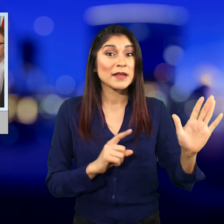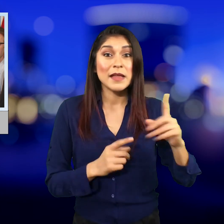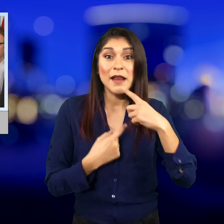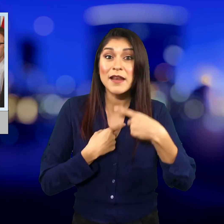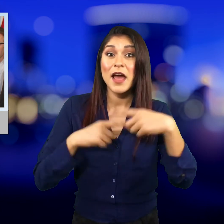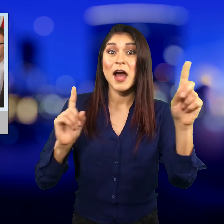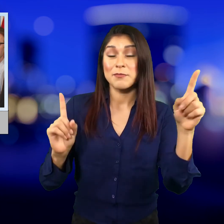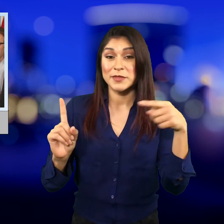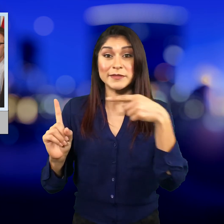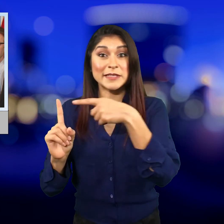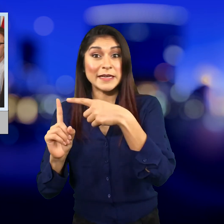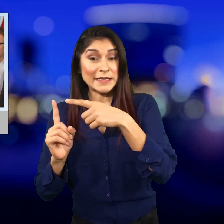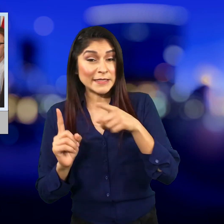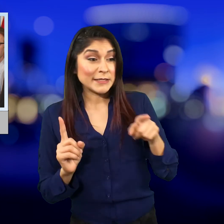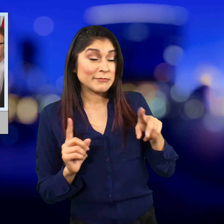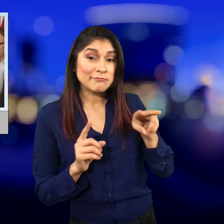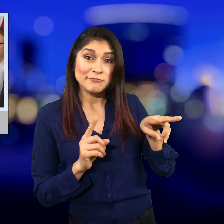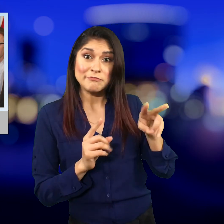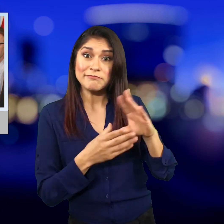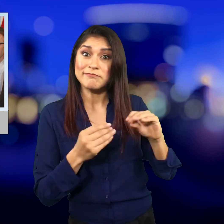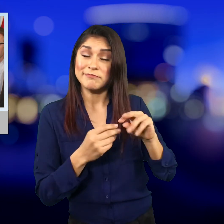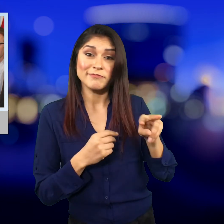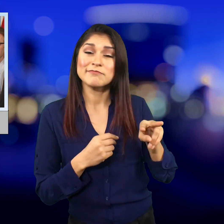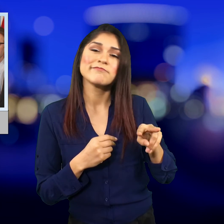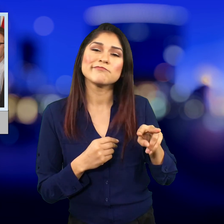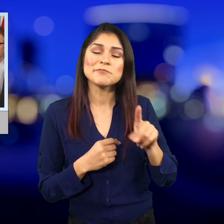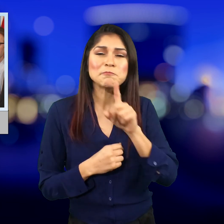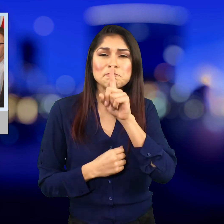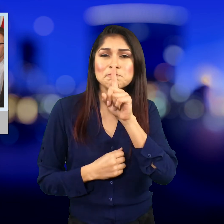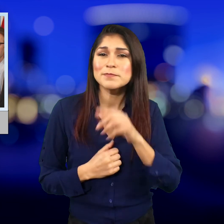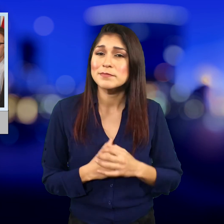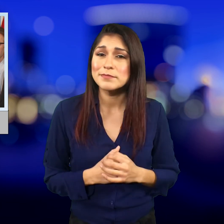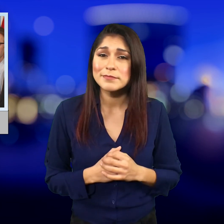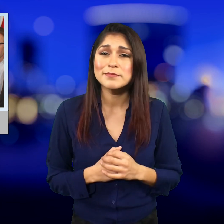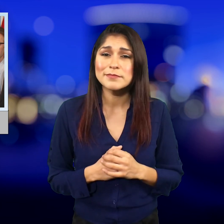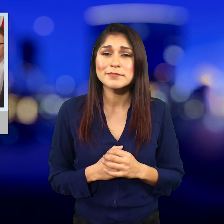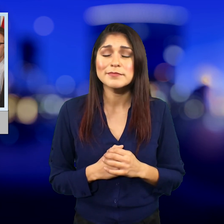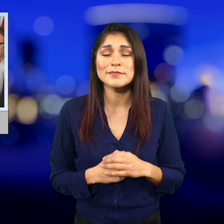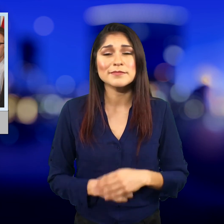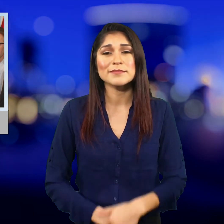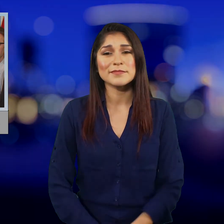Romney has not commented on Hatch's announcement.